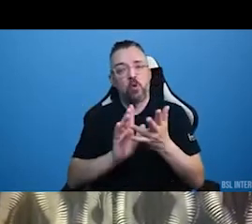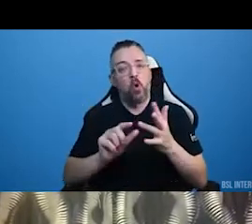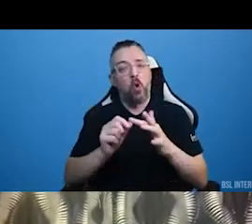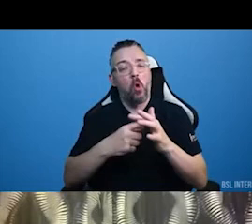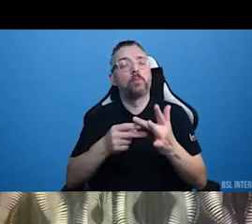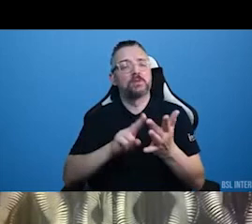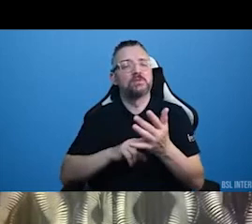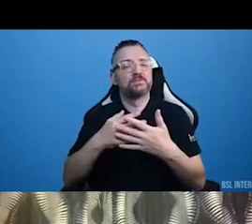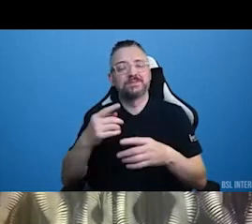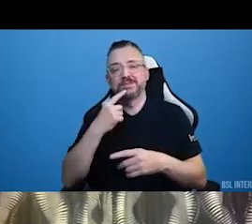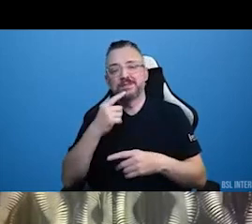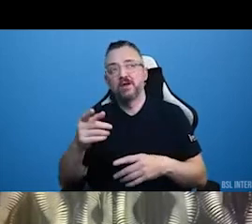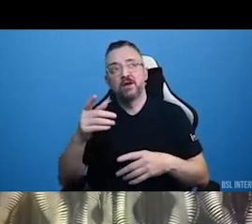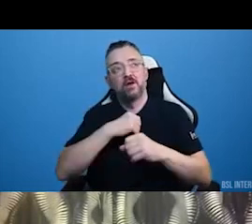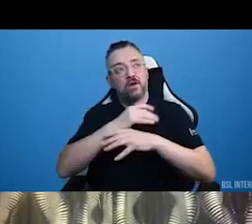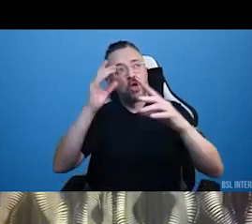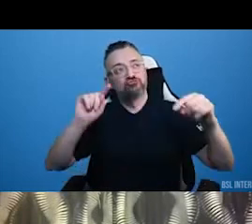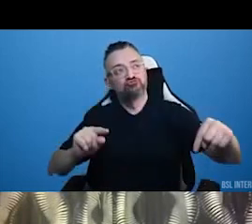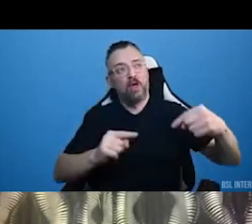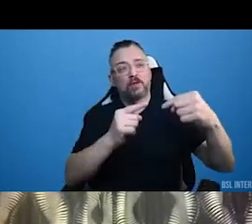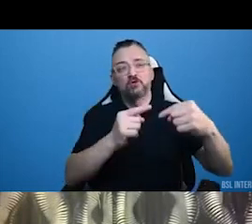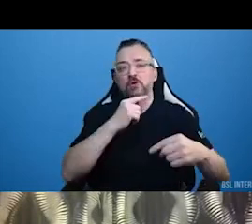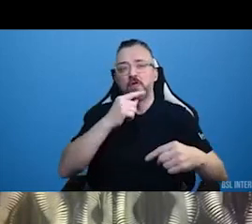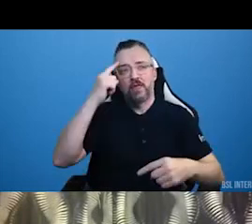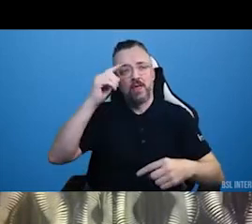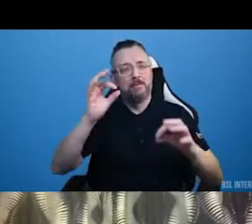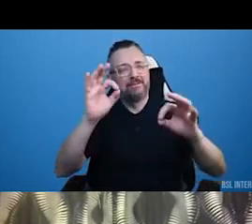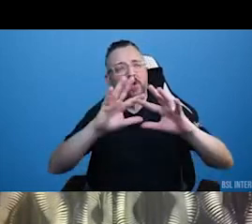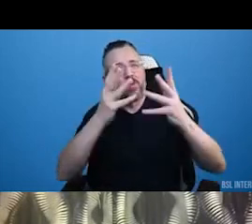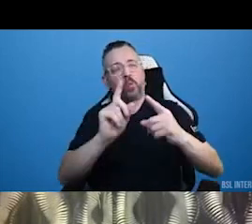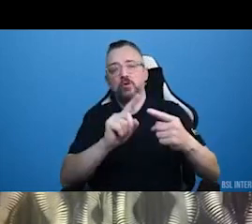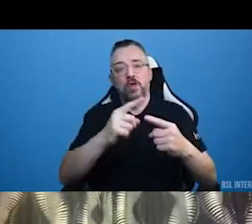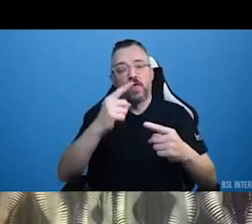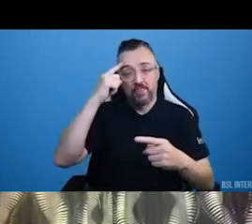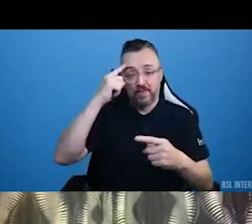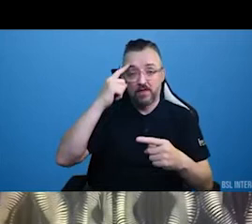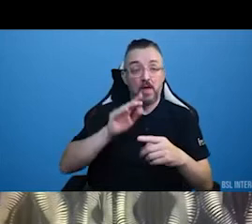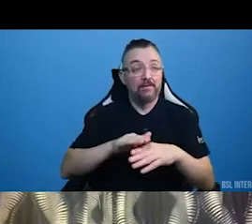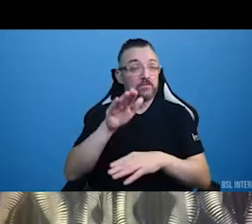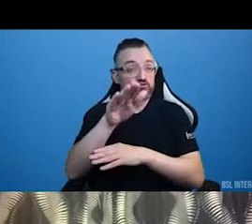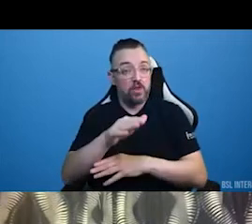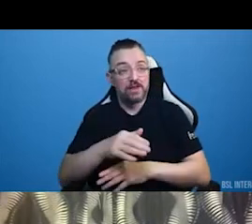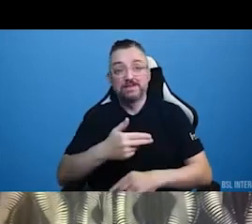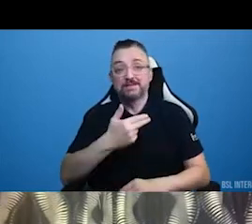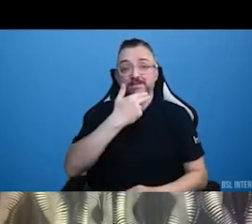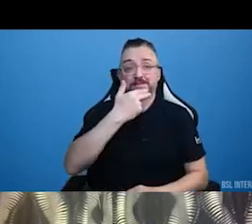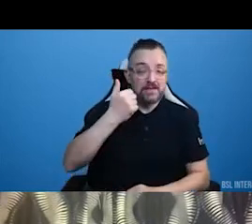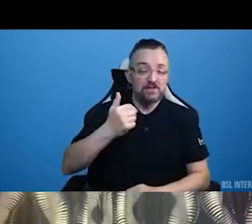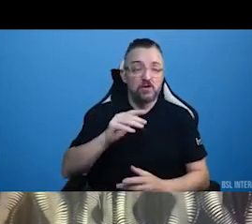is not kind of imagining utopias, but it's imagining feasible and delightful versions of the future that where things turned out okay.